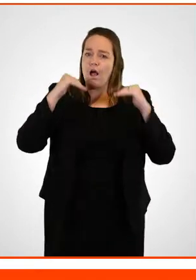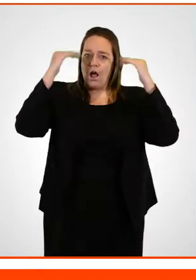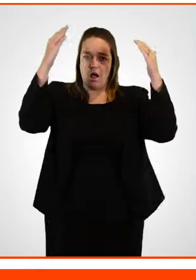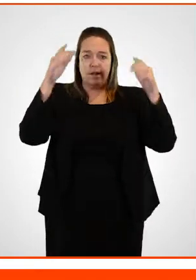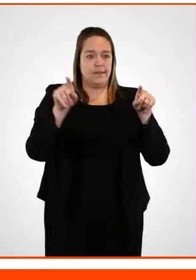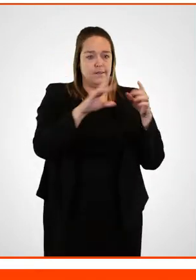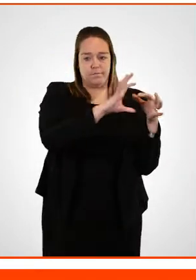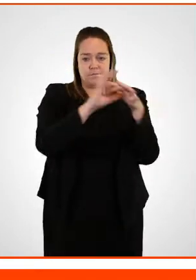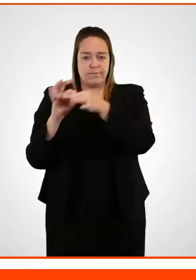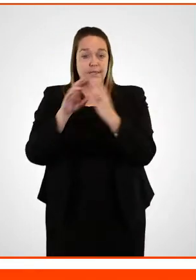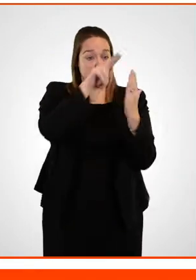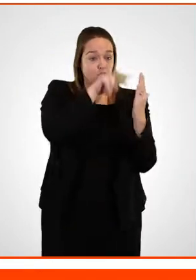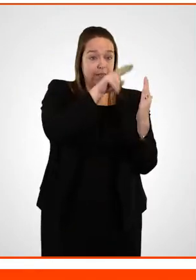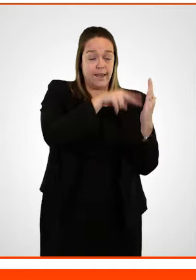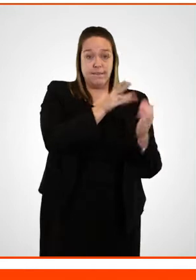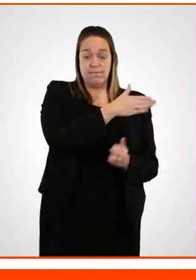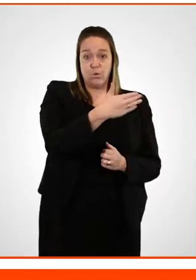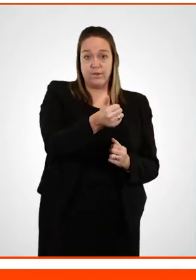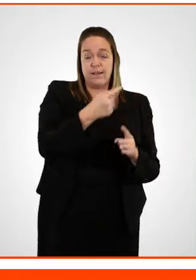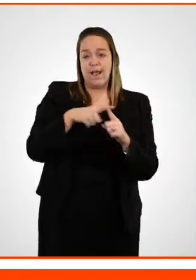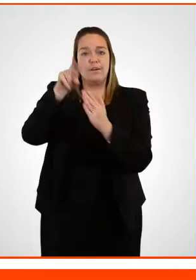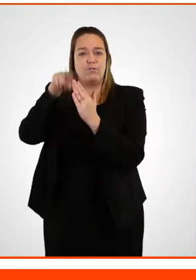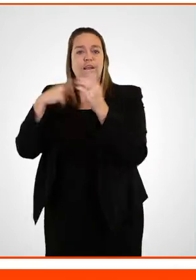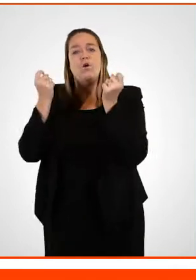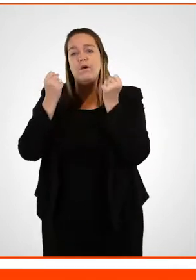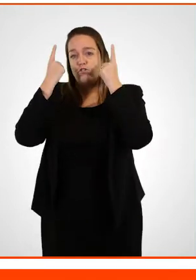between reading fluency and reading comprehension -